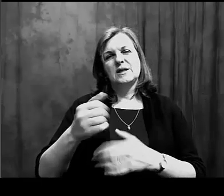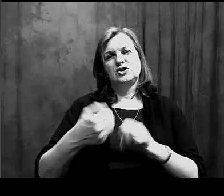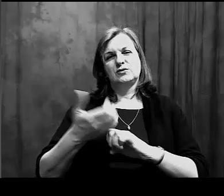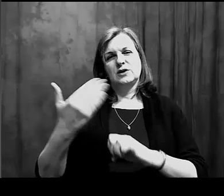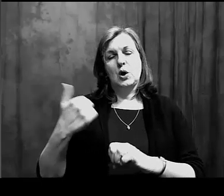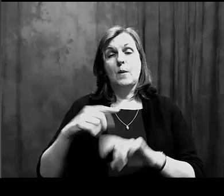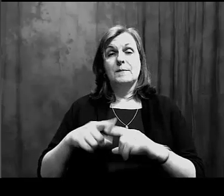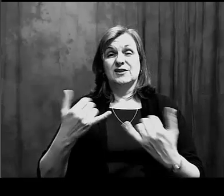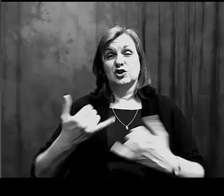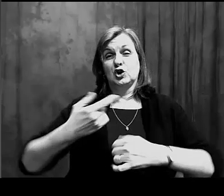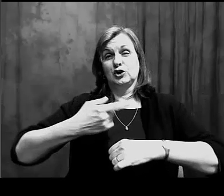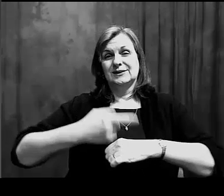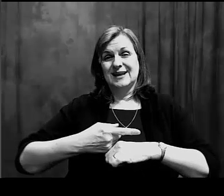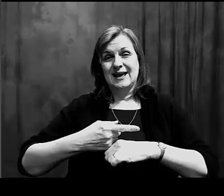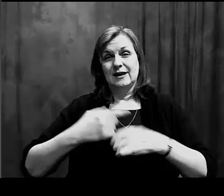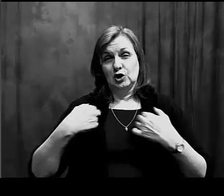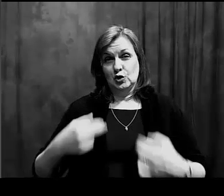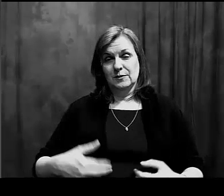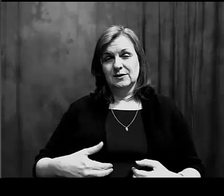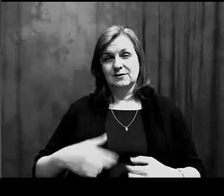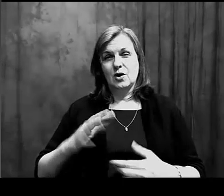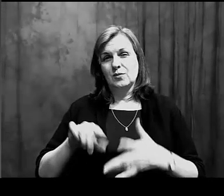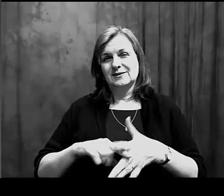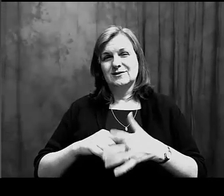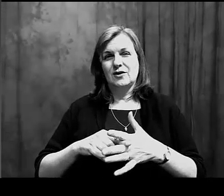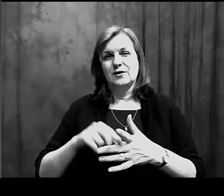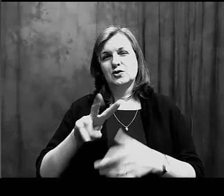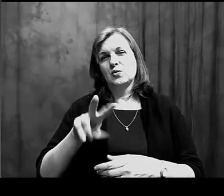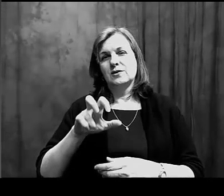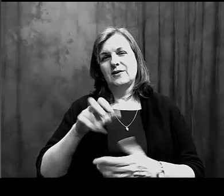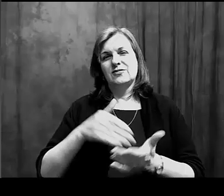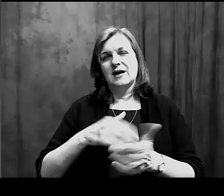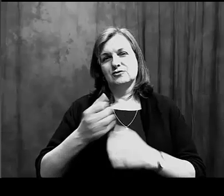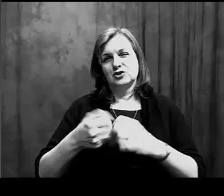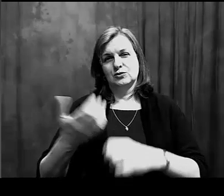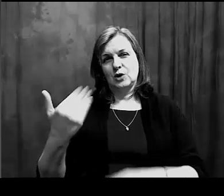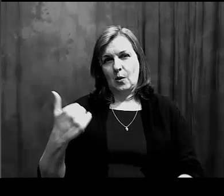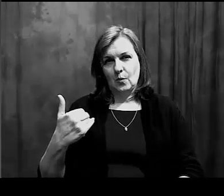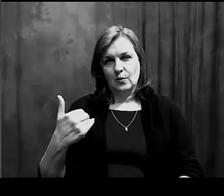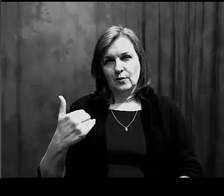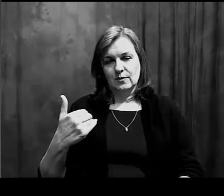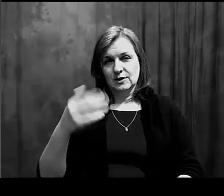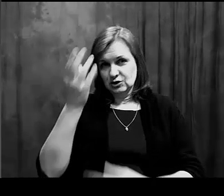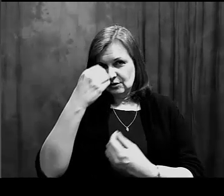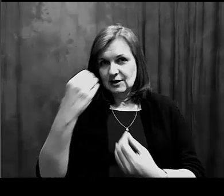but our current form of Homo sapiens only diverged about 200,000 years ago